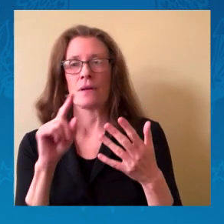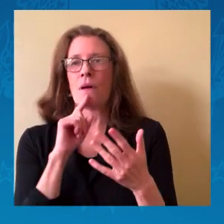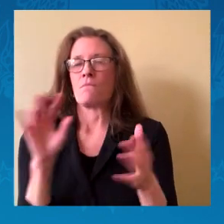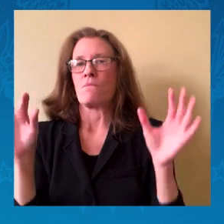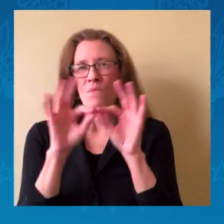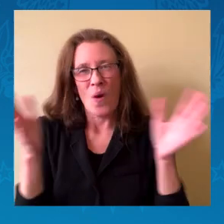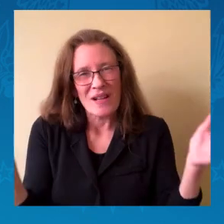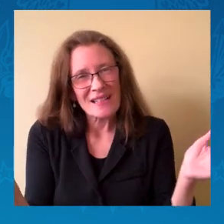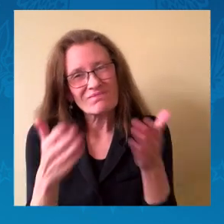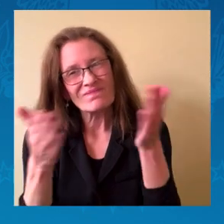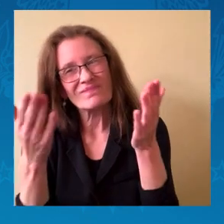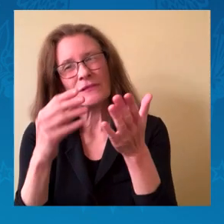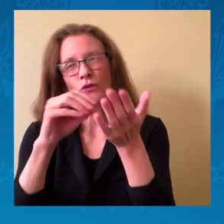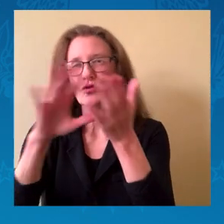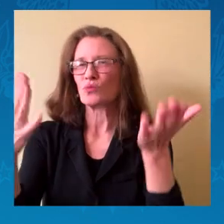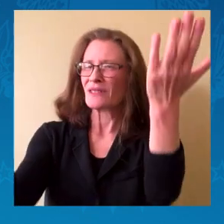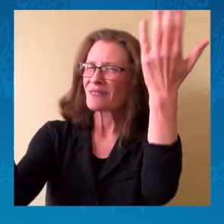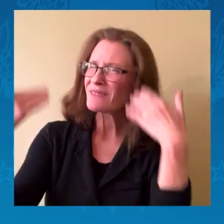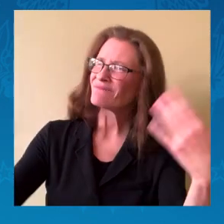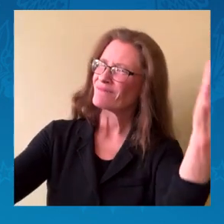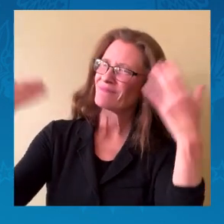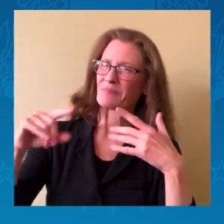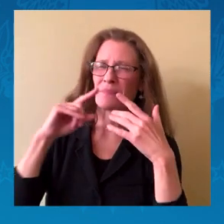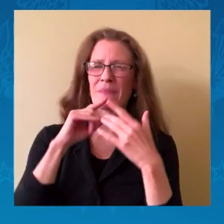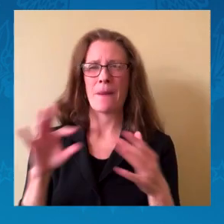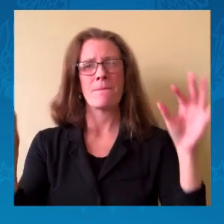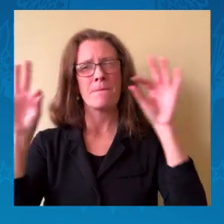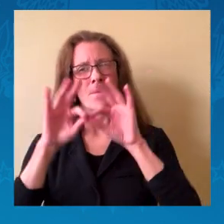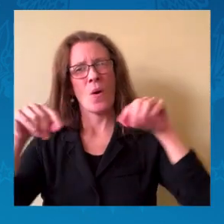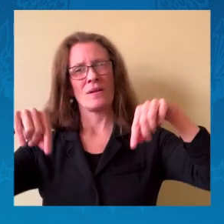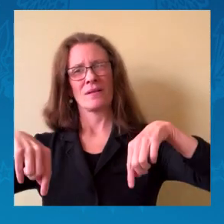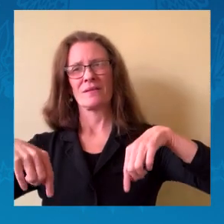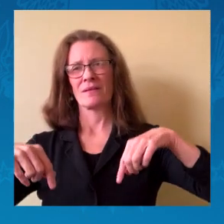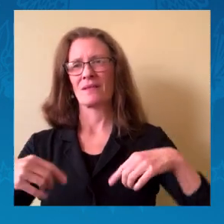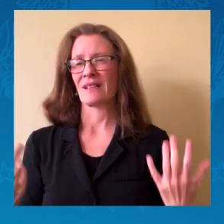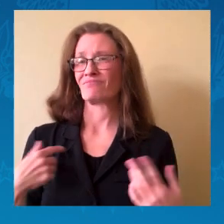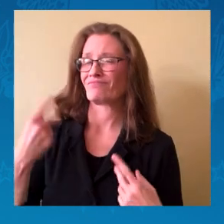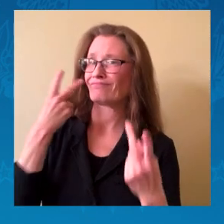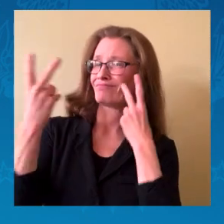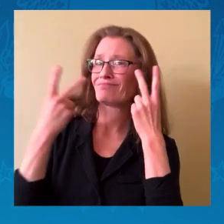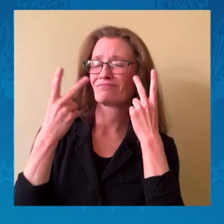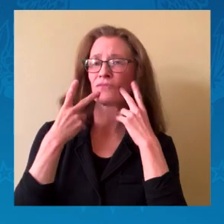One of the biggest challenges we're seeing is that students far too often students of color and young women